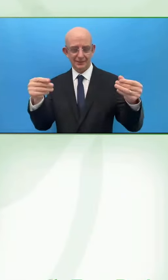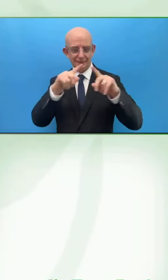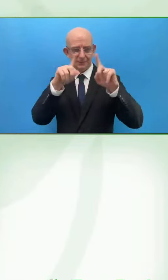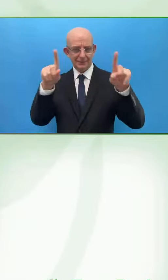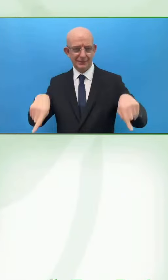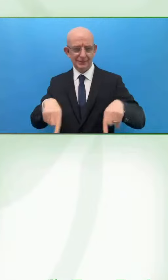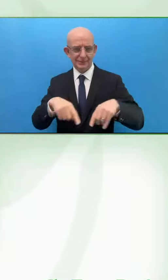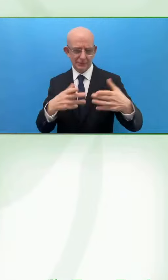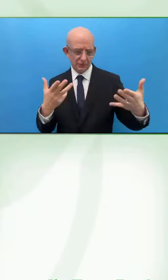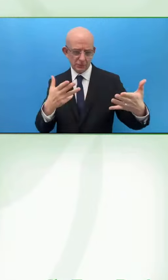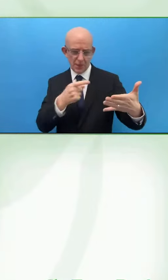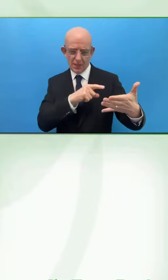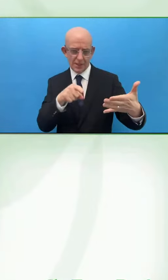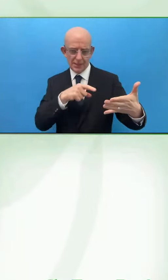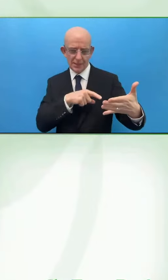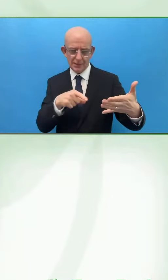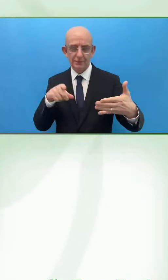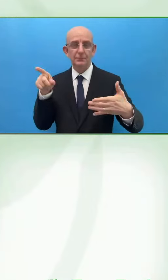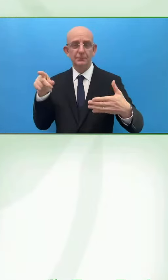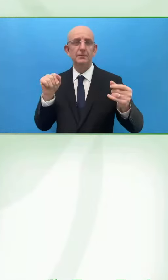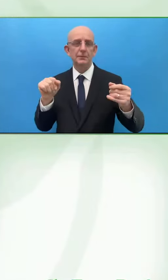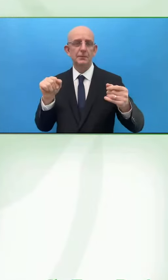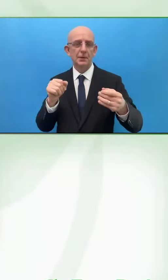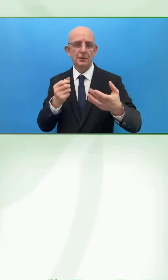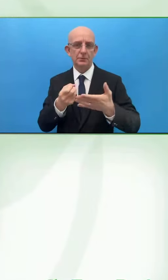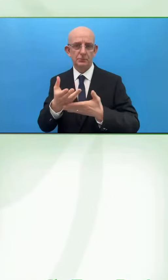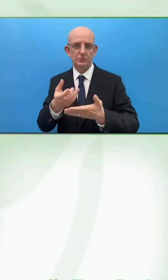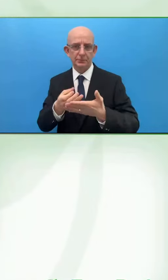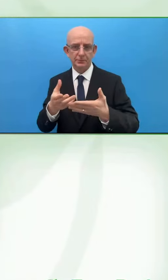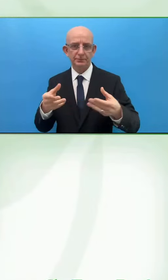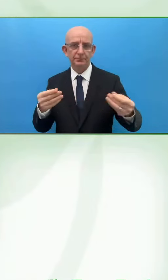Before I tell you his message, I just want to tell you how beautiful this award looks.